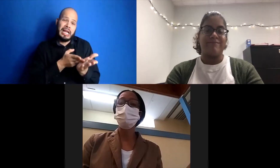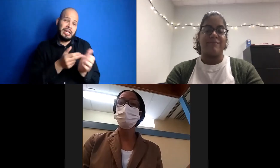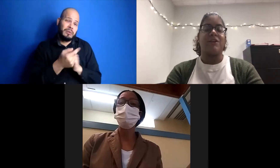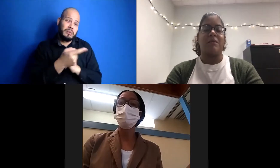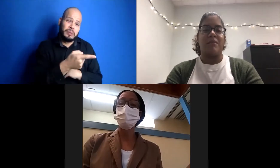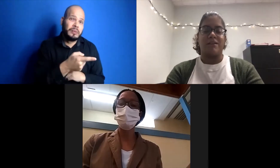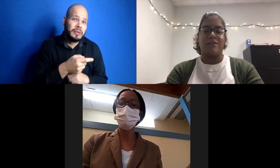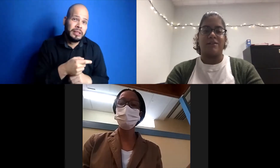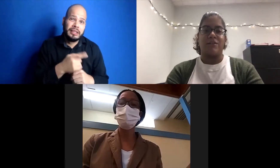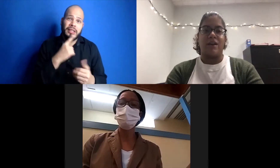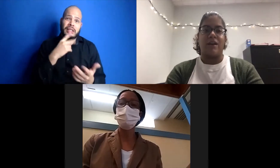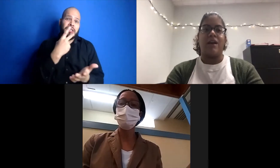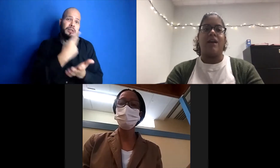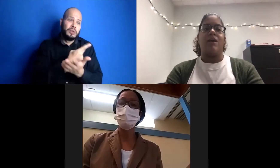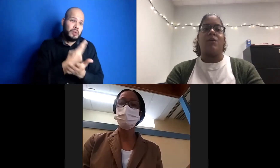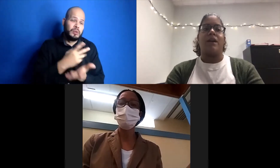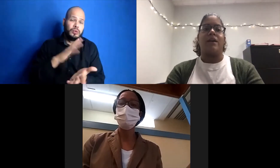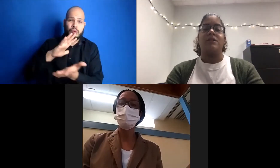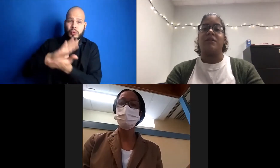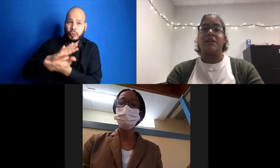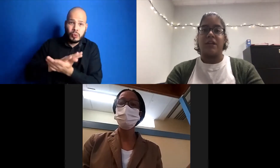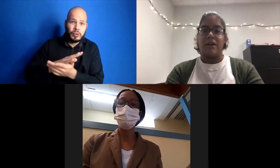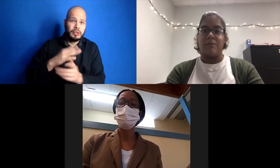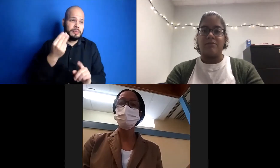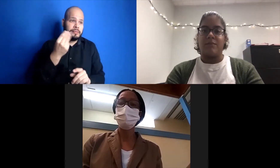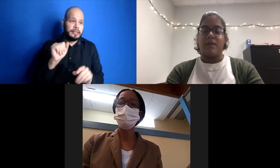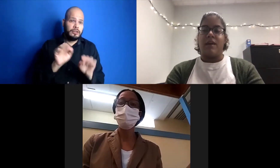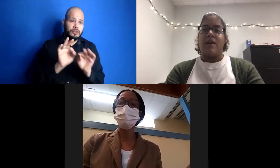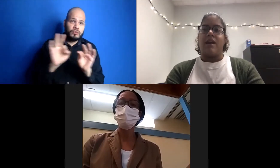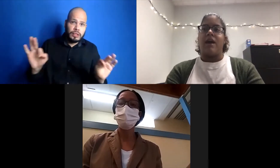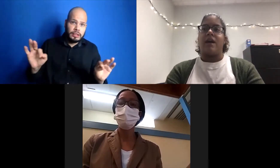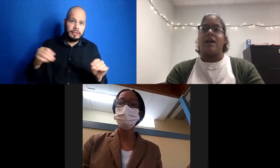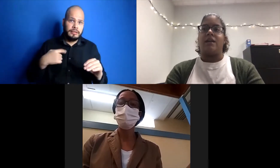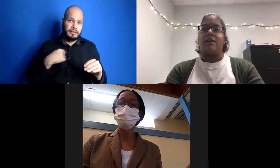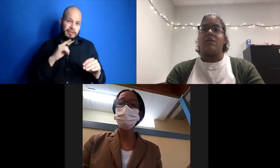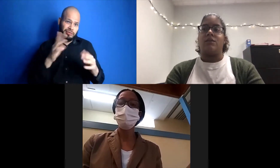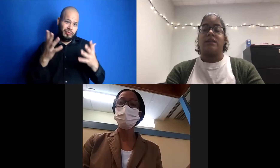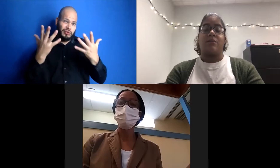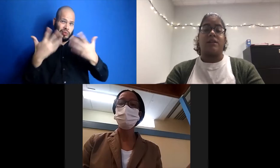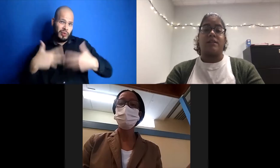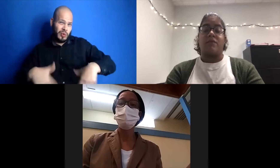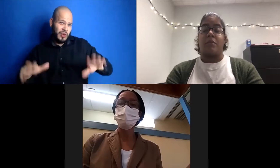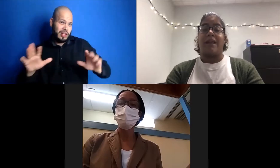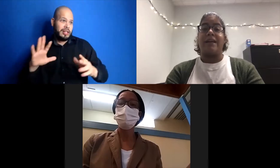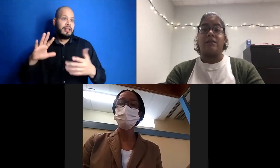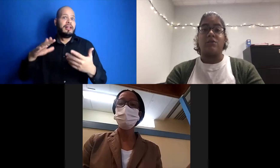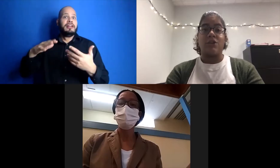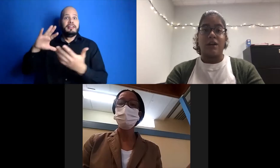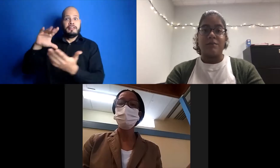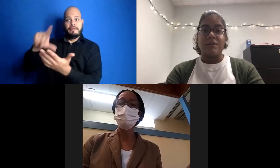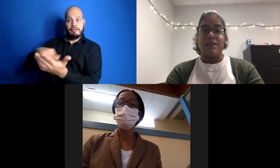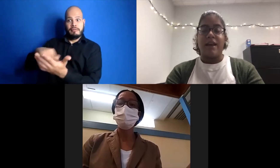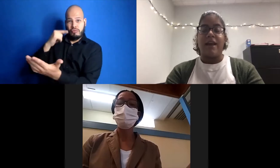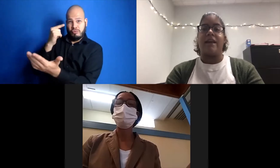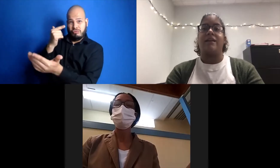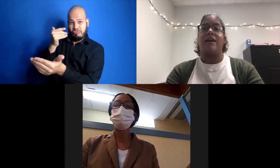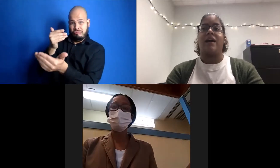during my Master's degree when I was finishing up I was in the process of applying to jobs and I